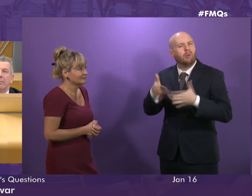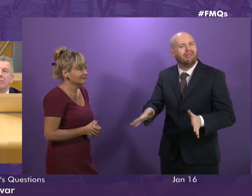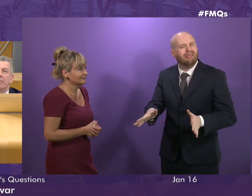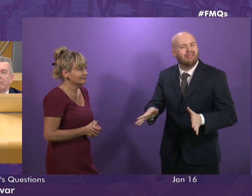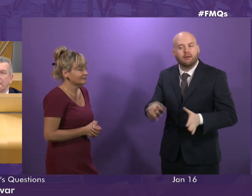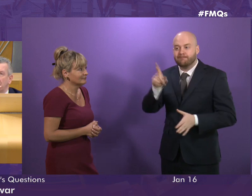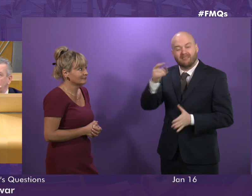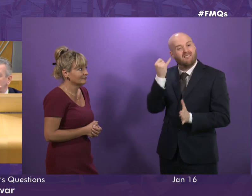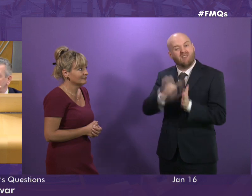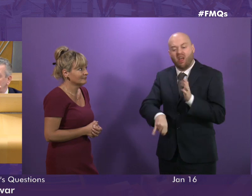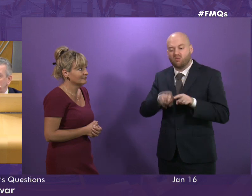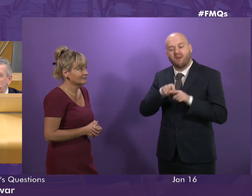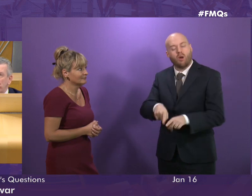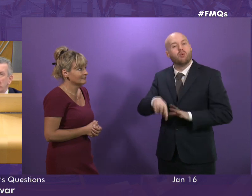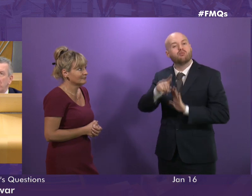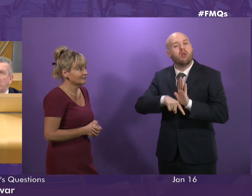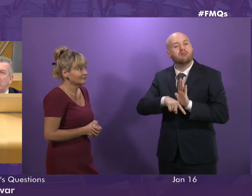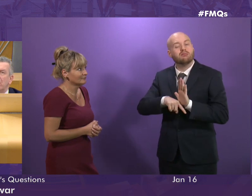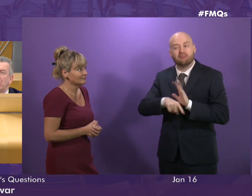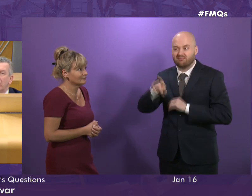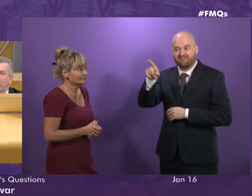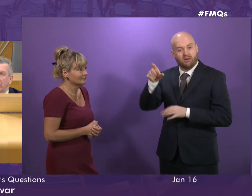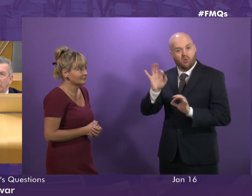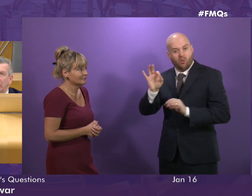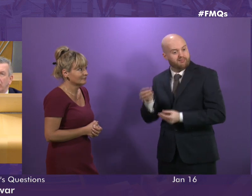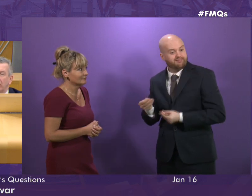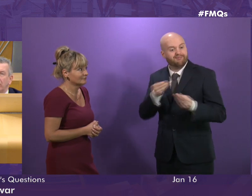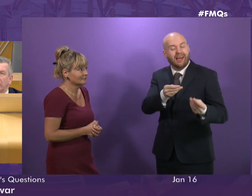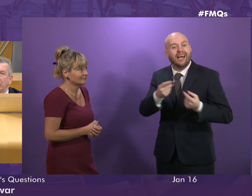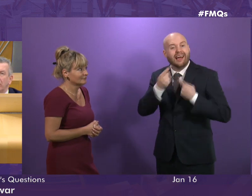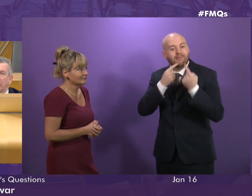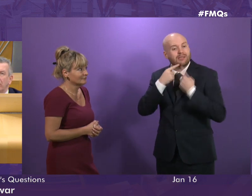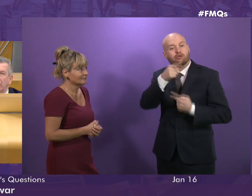and Procurator Fiscal Service. How Milly’s family have been treated is